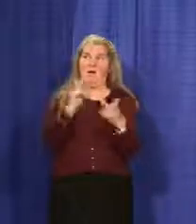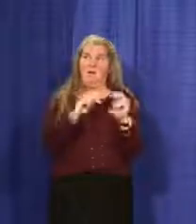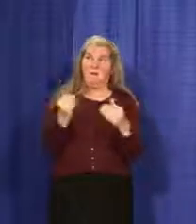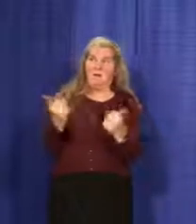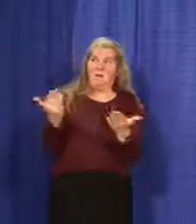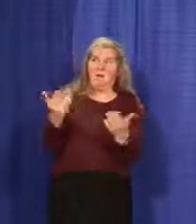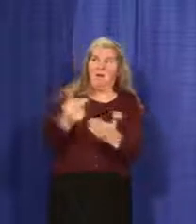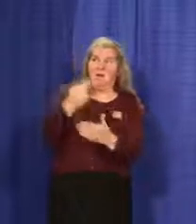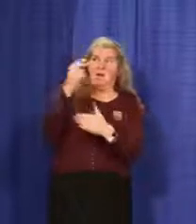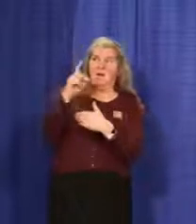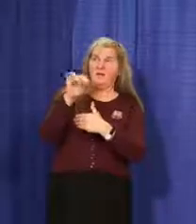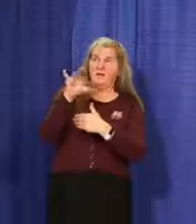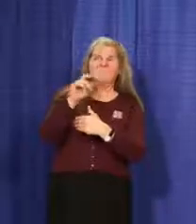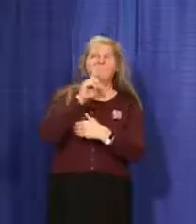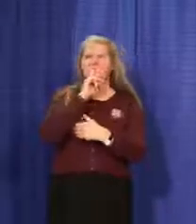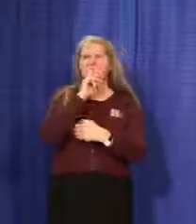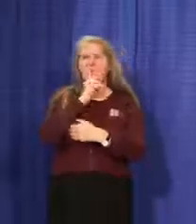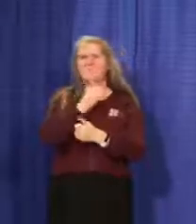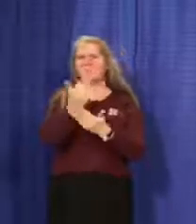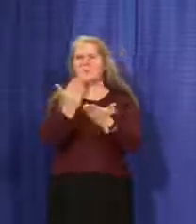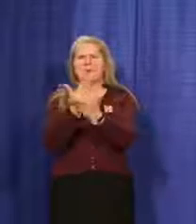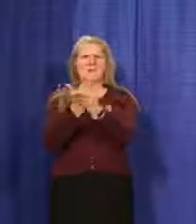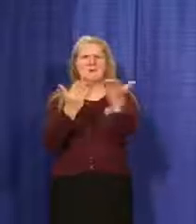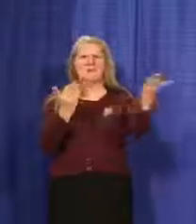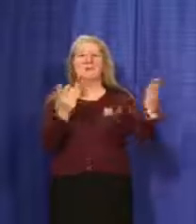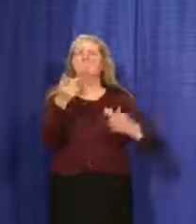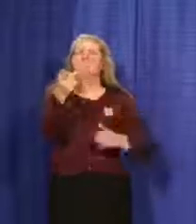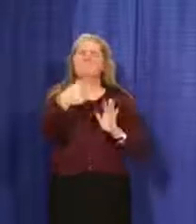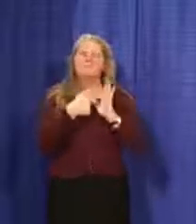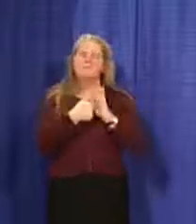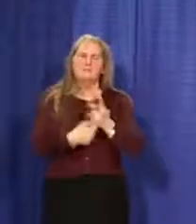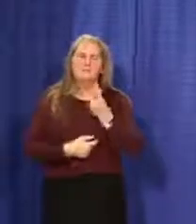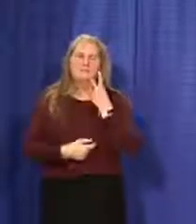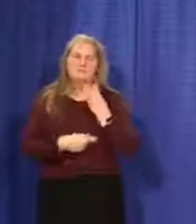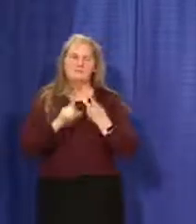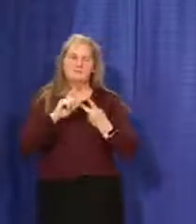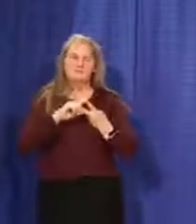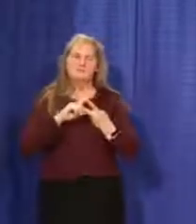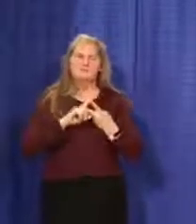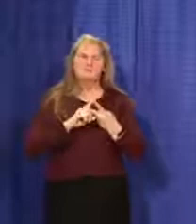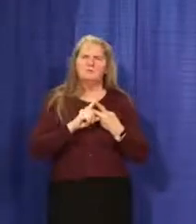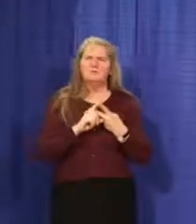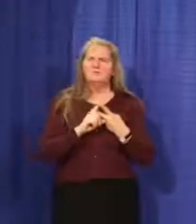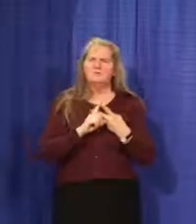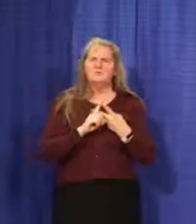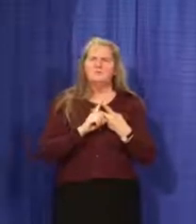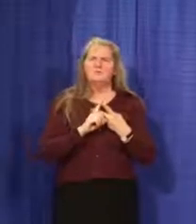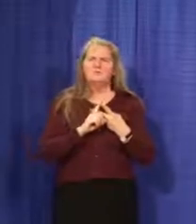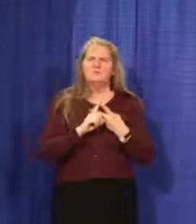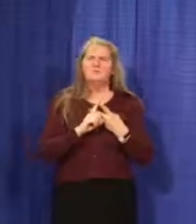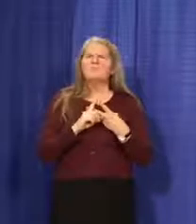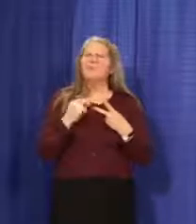wider public. Two examples of that. One is there is a degree of